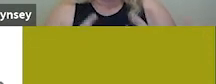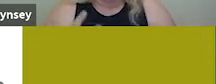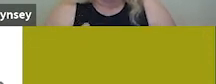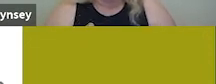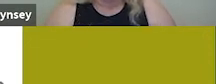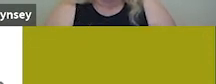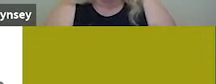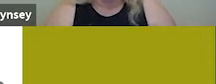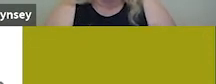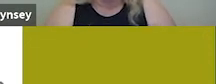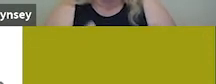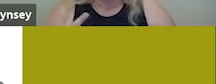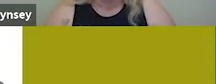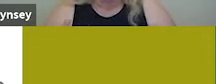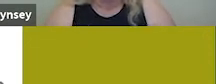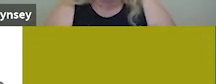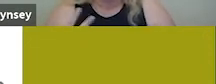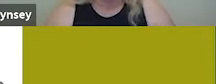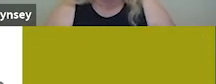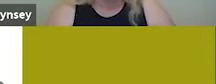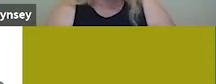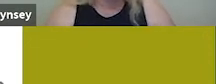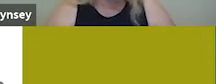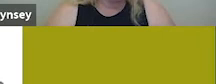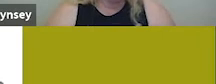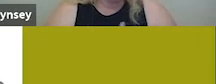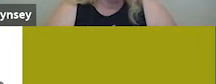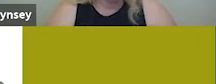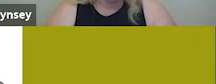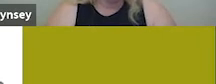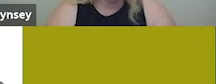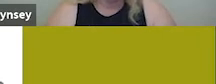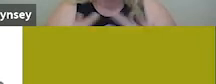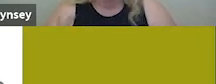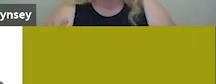of what is the expectation of the outcome or the assessment piece, so ensuring we show different